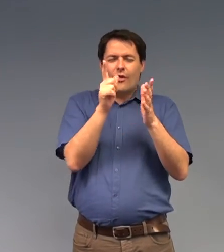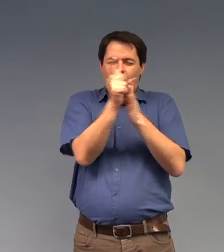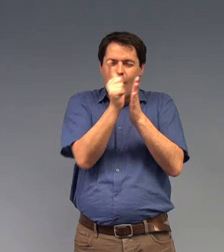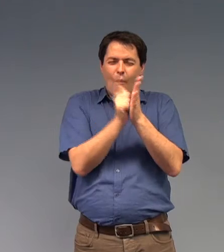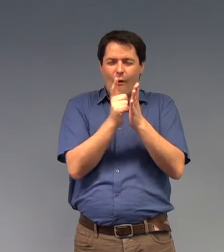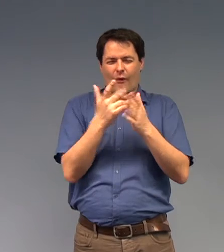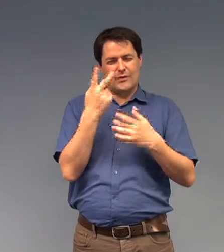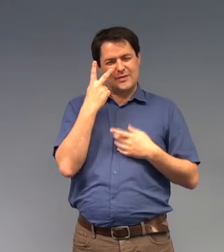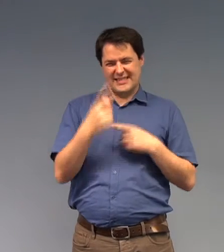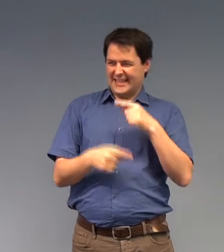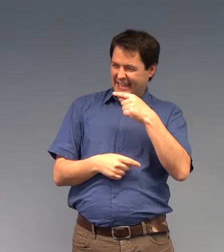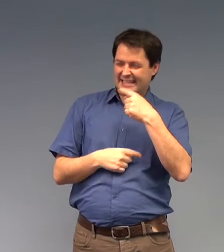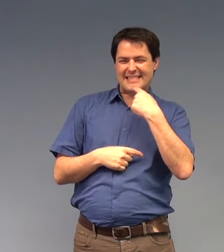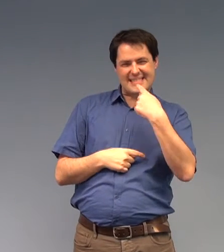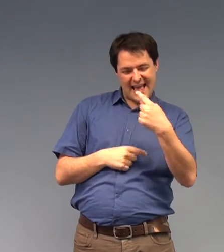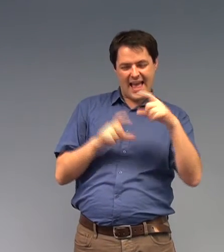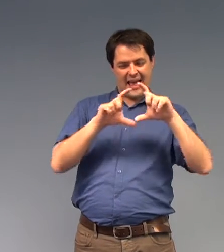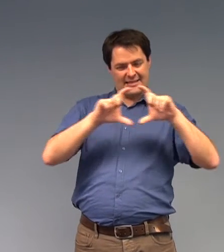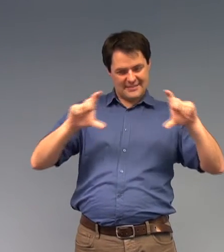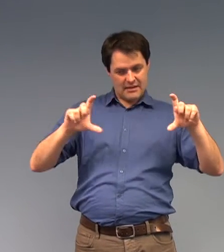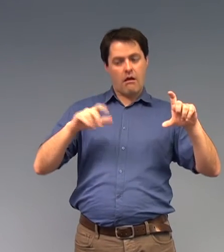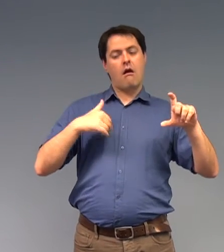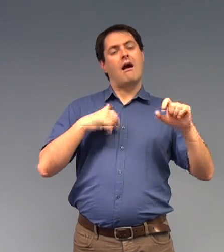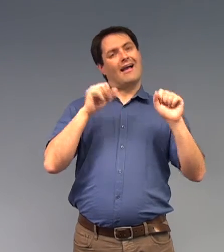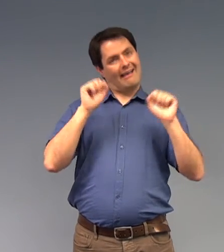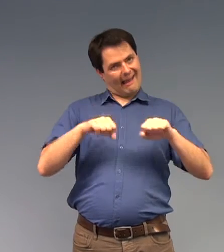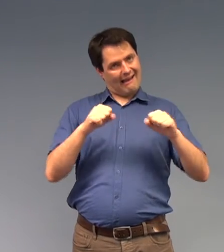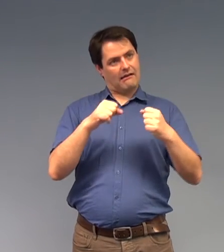don't necessarily want to pay for Deaf community programs.